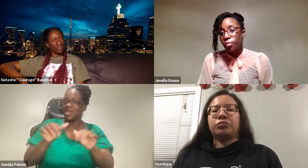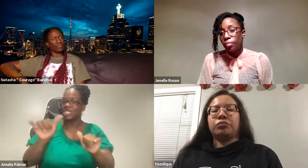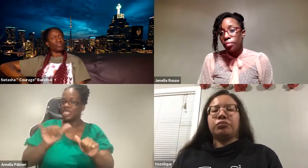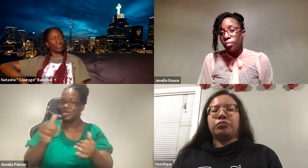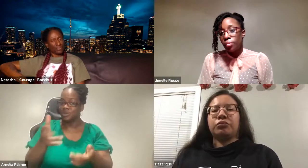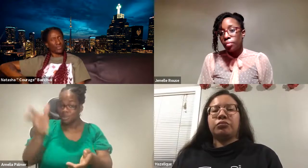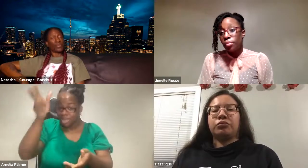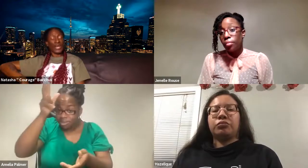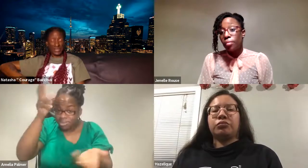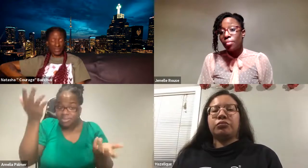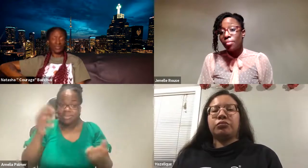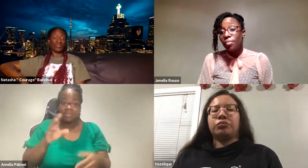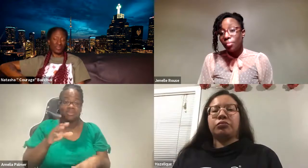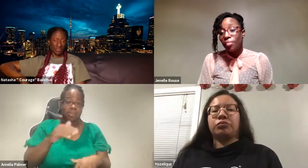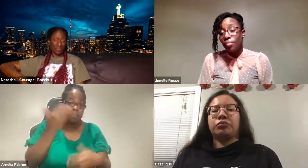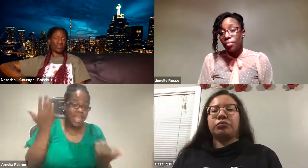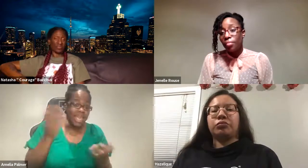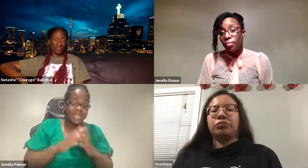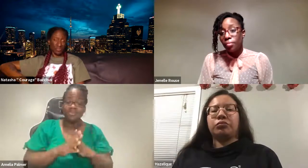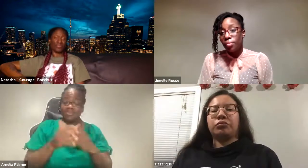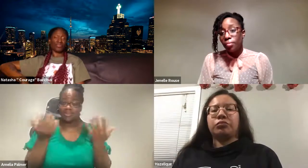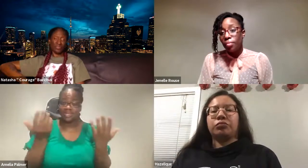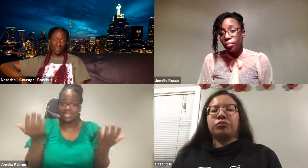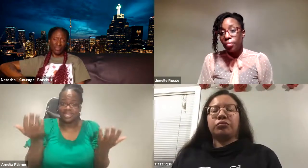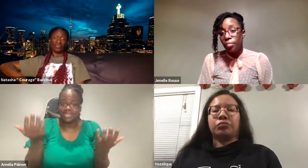can follow those processes too. maybe with oneida sign language as well